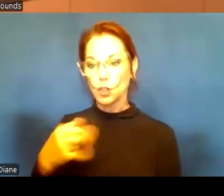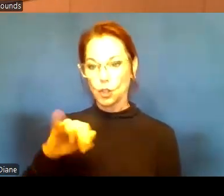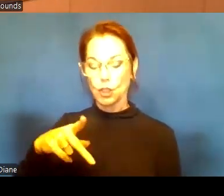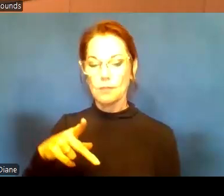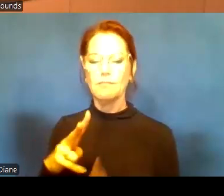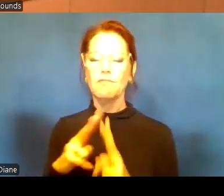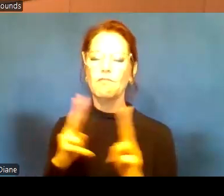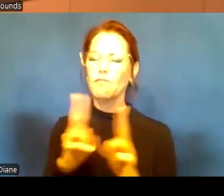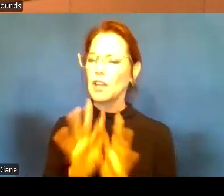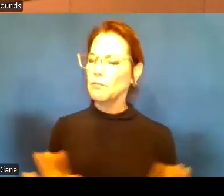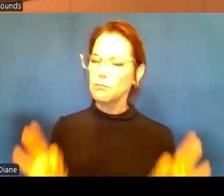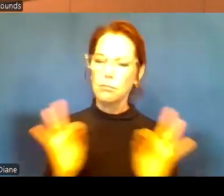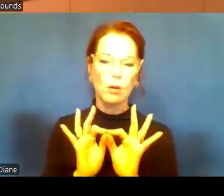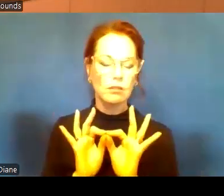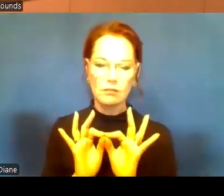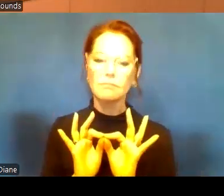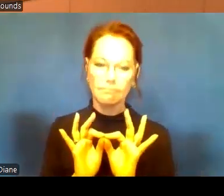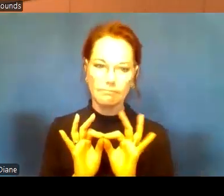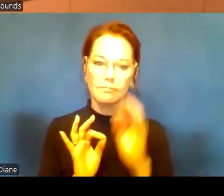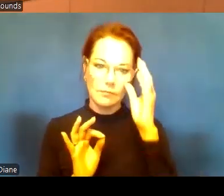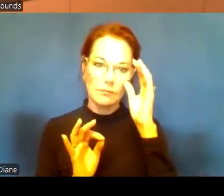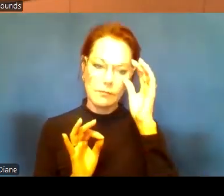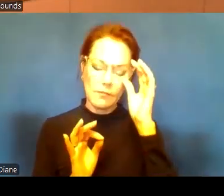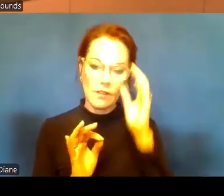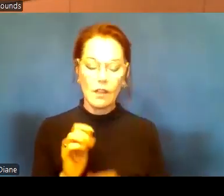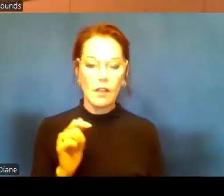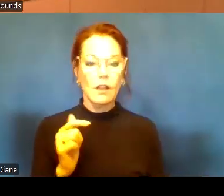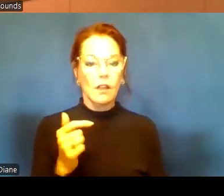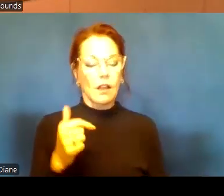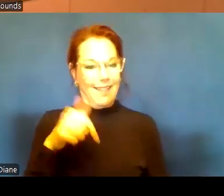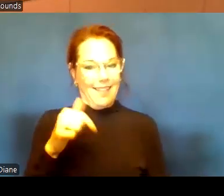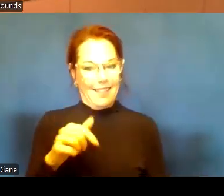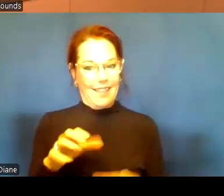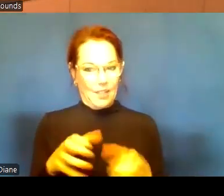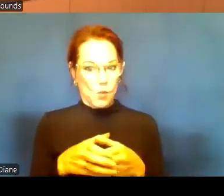of what we talked about this group growing growing organically um came from allies who